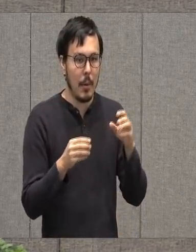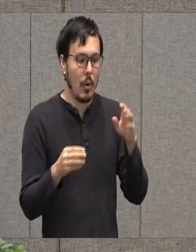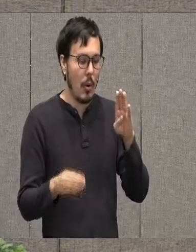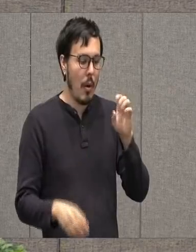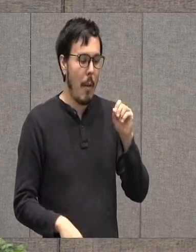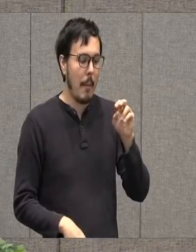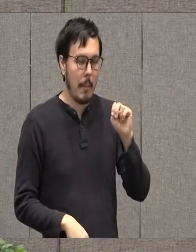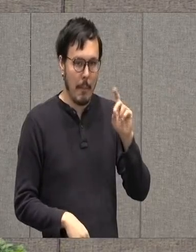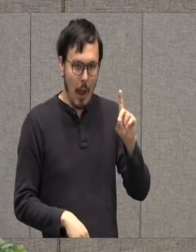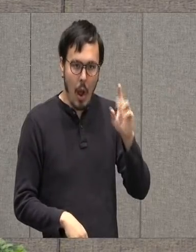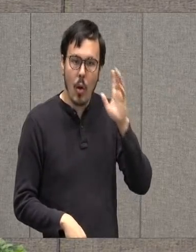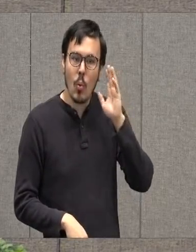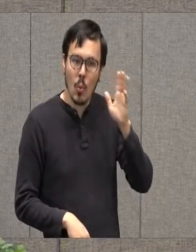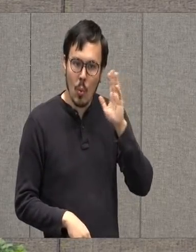Now let's make the sentence.